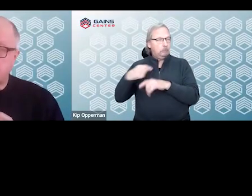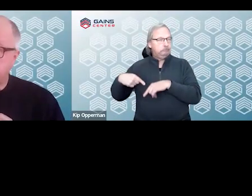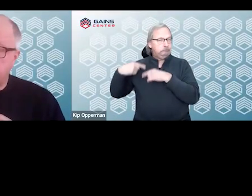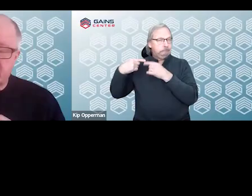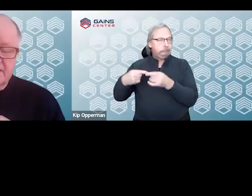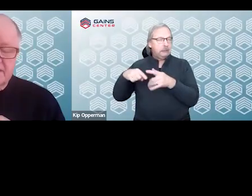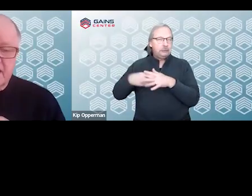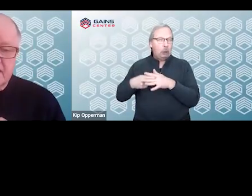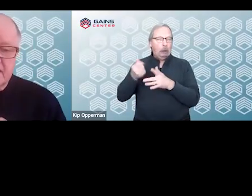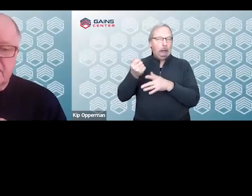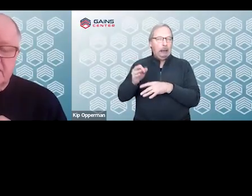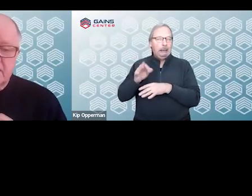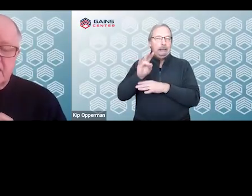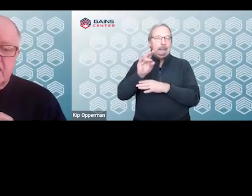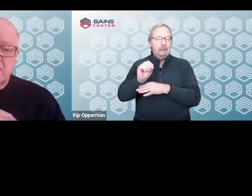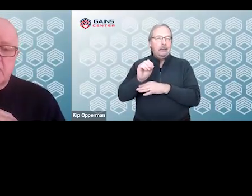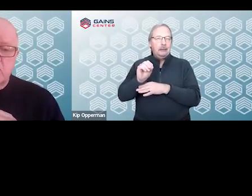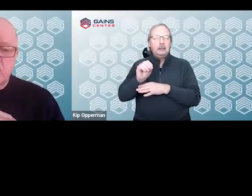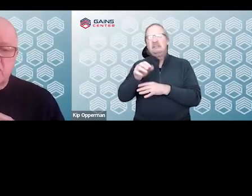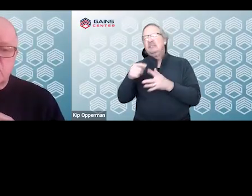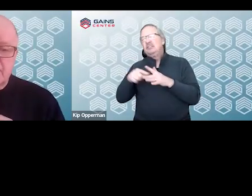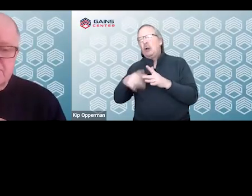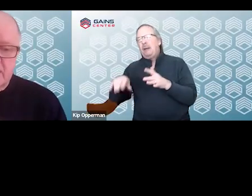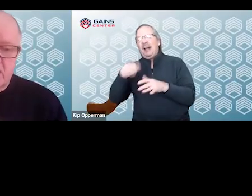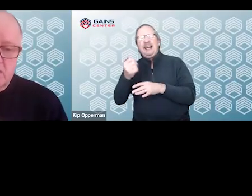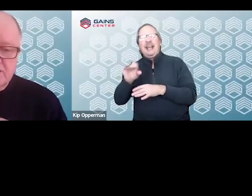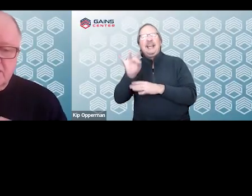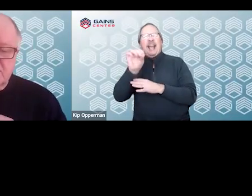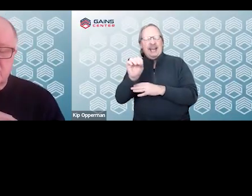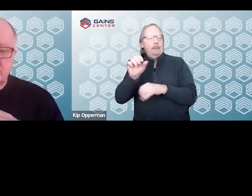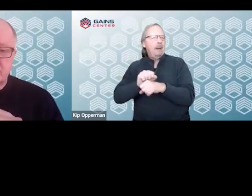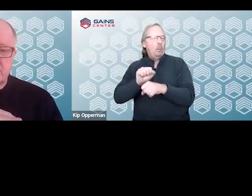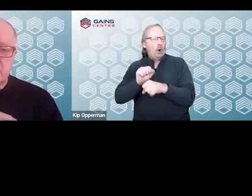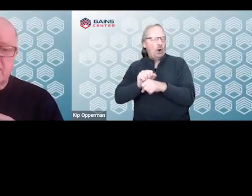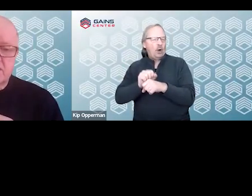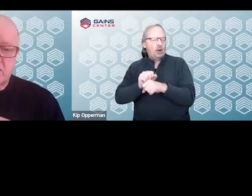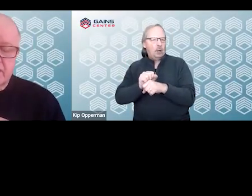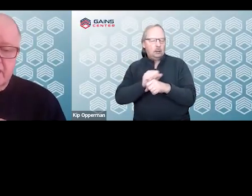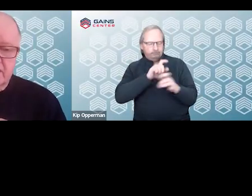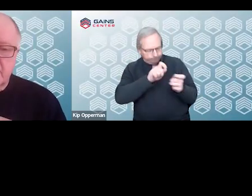Starting in about 1980, my work has been almost exclusively around cocaine